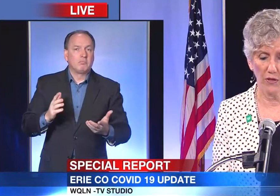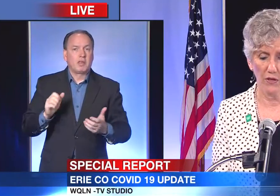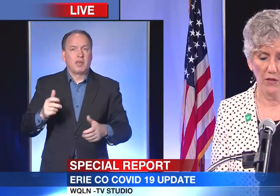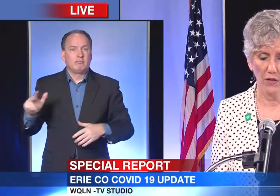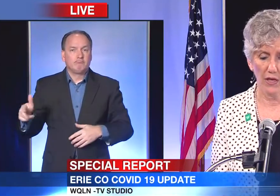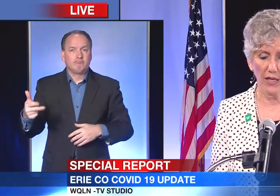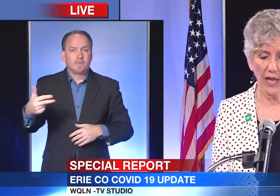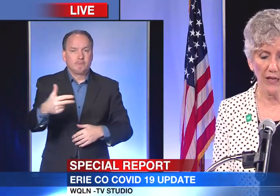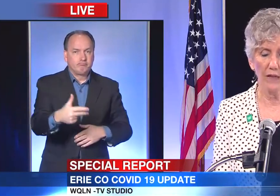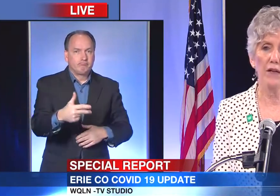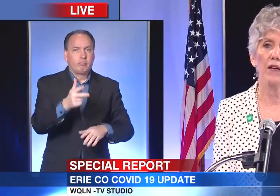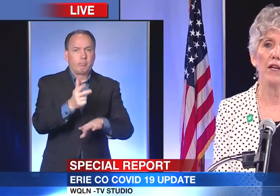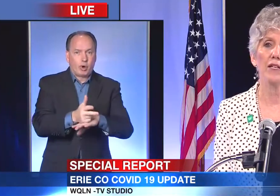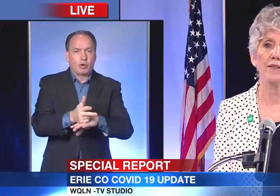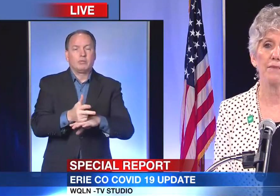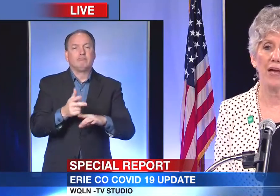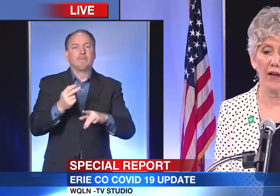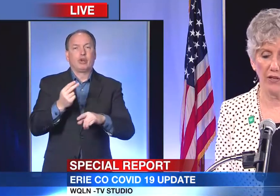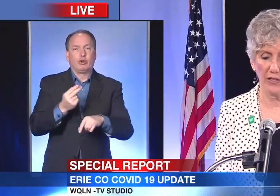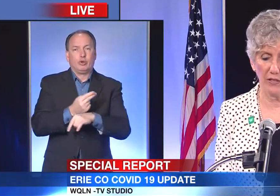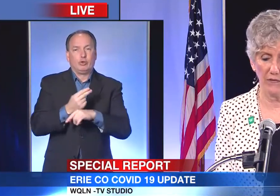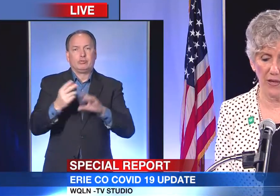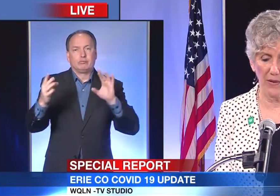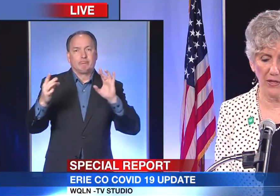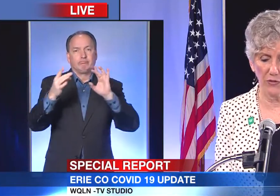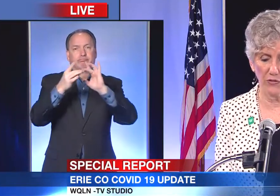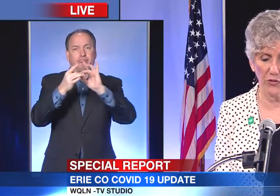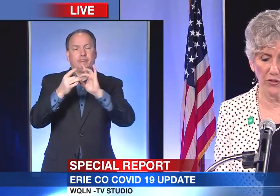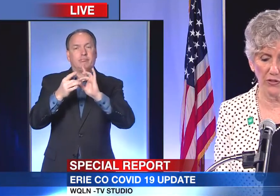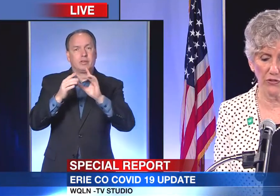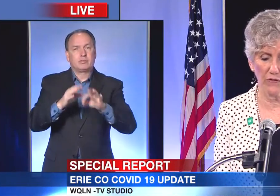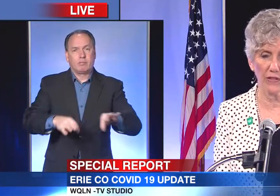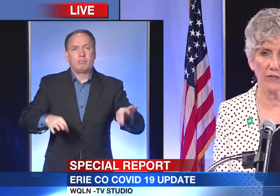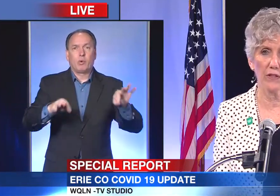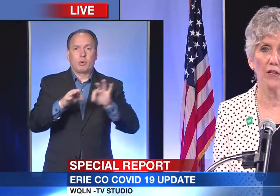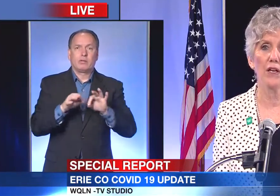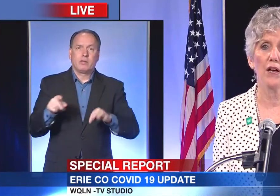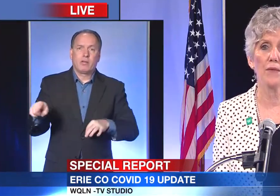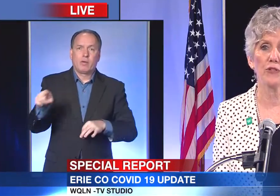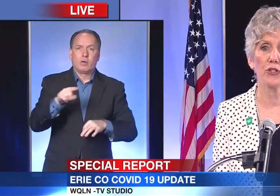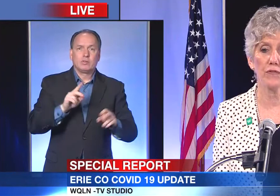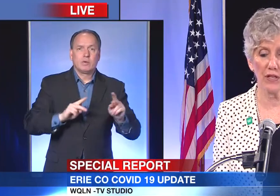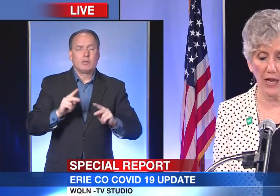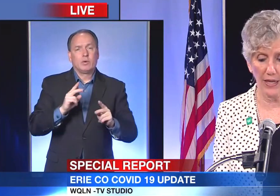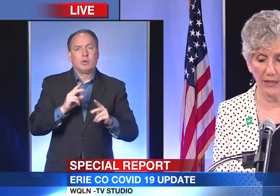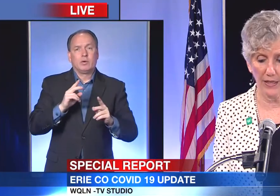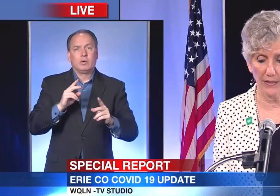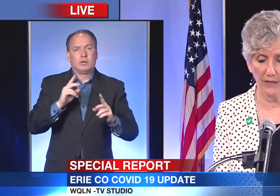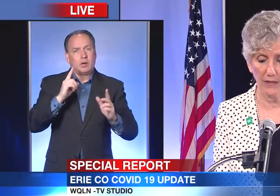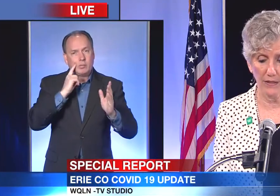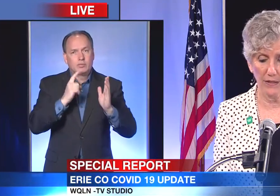THE TECHNOLOGY FOR WORK OR SCHOOL IN THEIR OWN HOMES. AGAIN, IT IS IMPERATIVE THAT